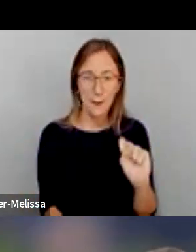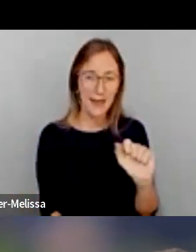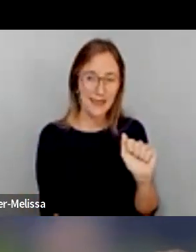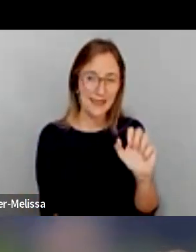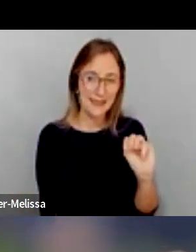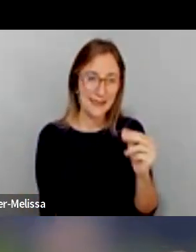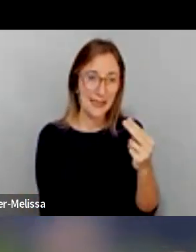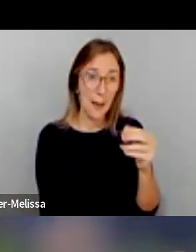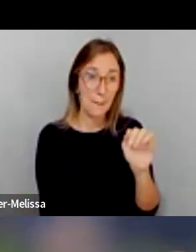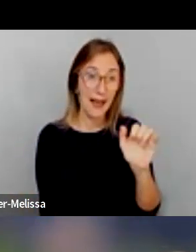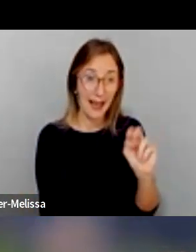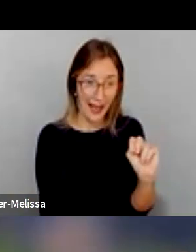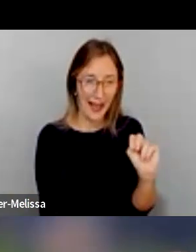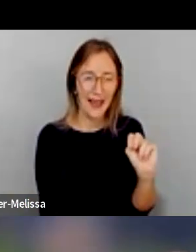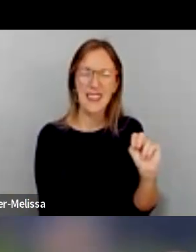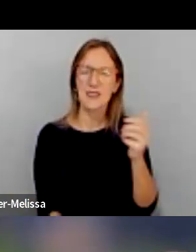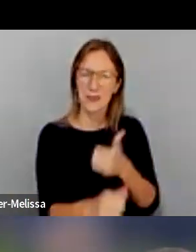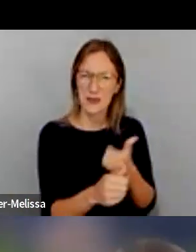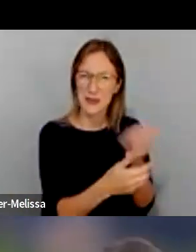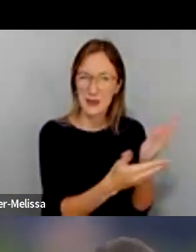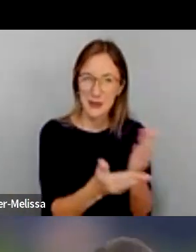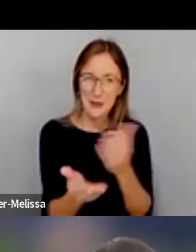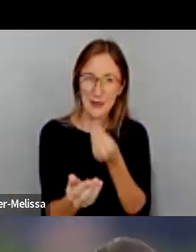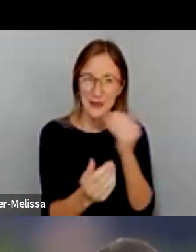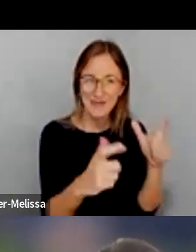me. My favorite thing to do is to get a bunch of friends together and have